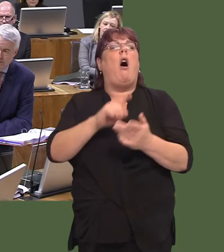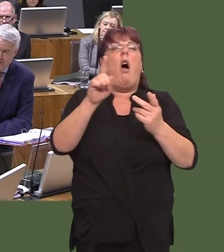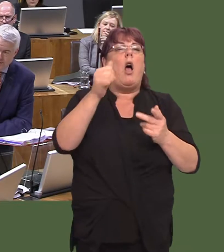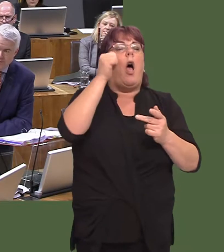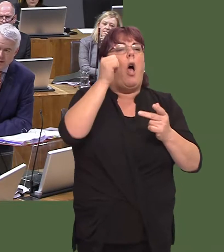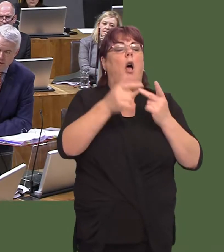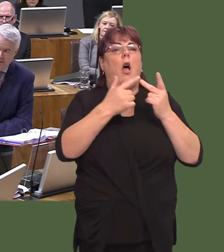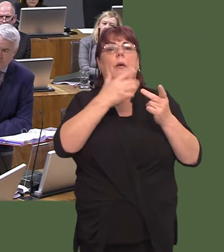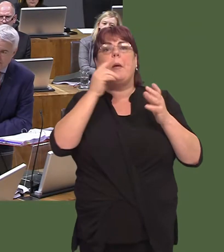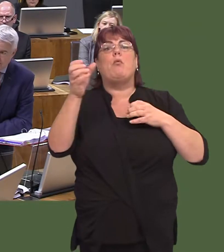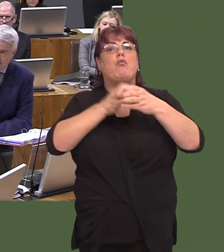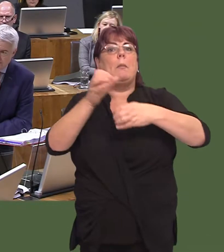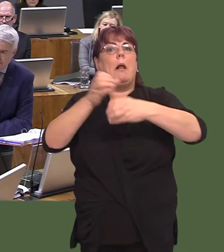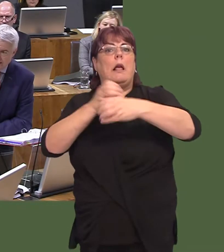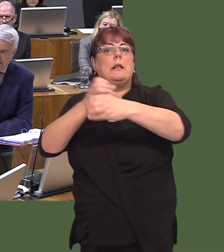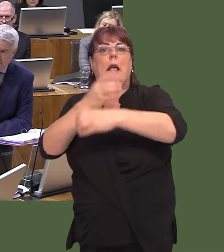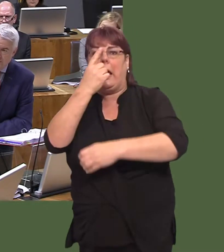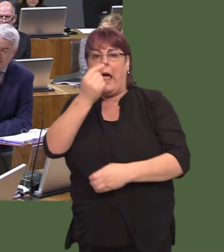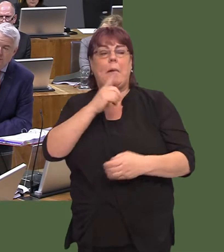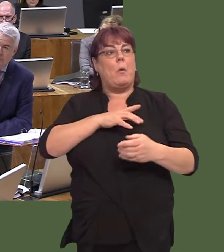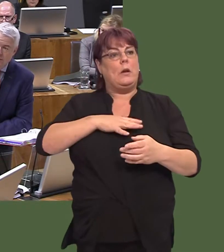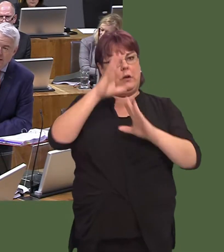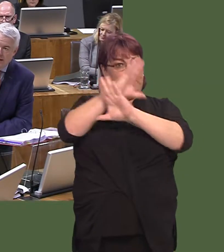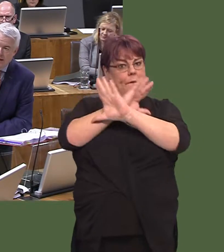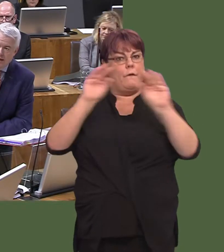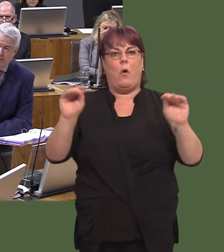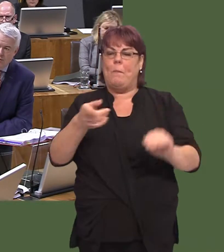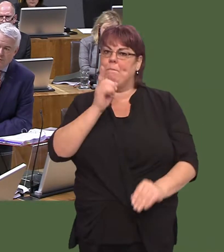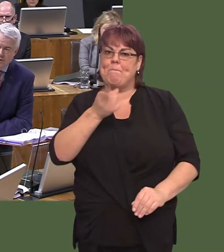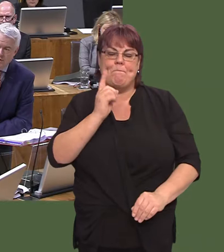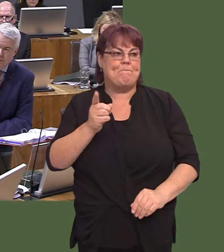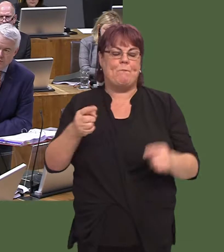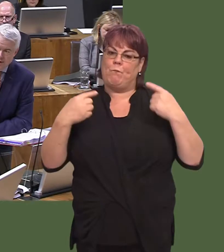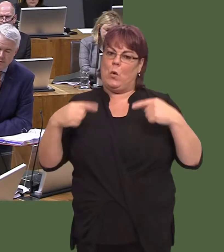message. Carwyn Jones: Now, thatís not enough in itself; I understand that. How do we deal with people who misuse drugs?